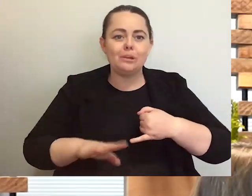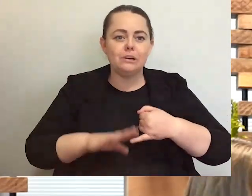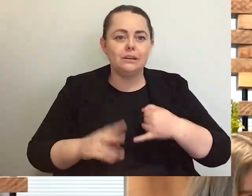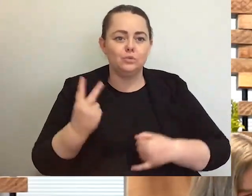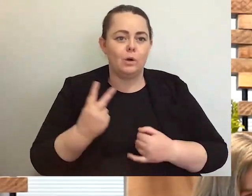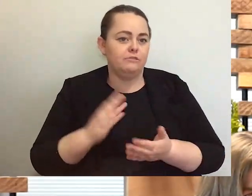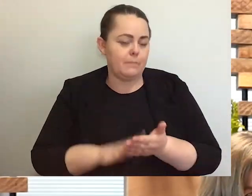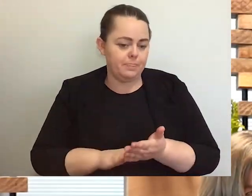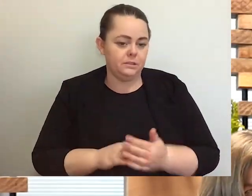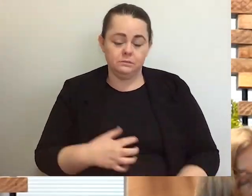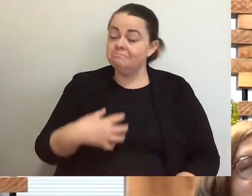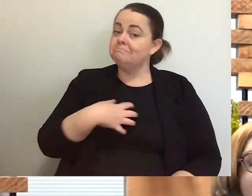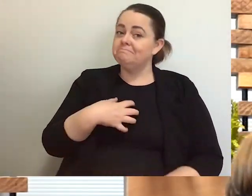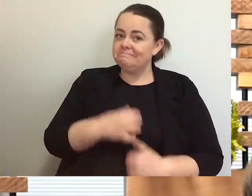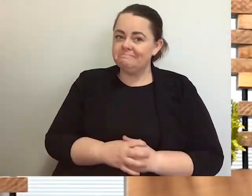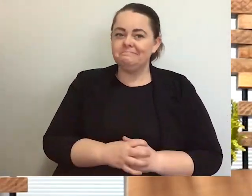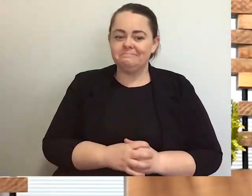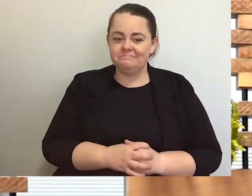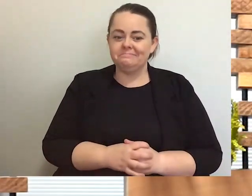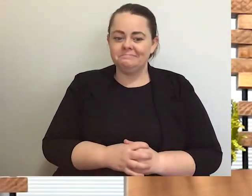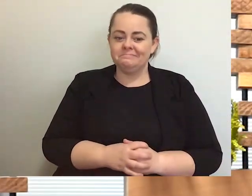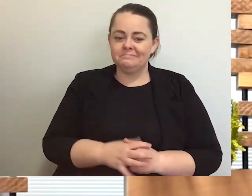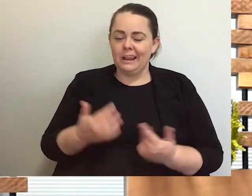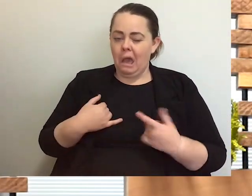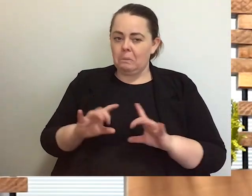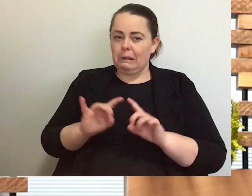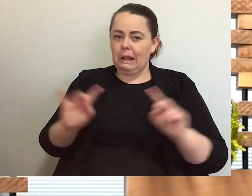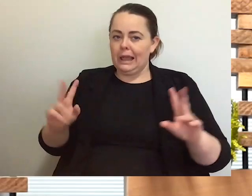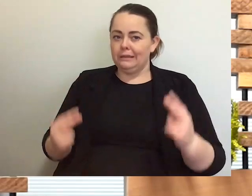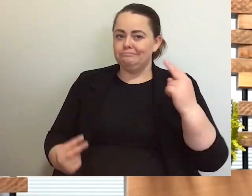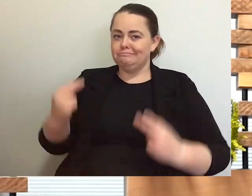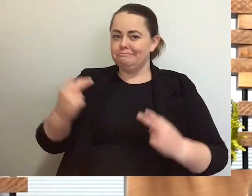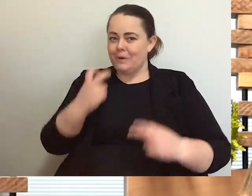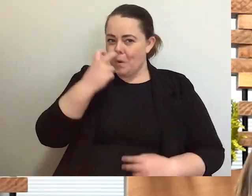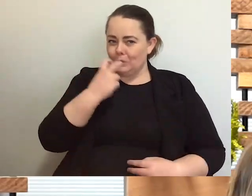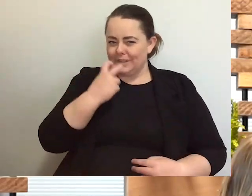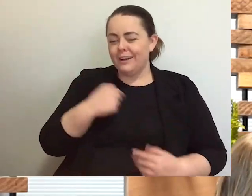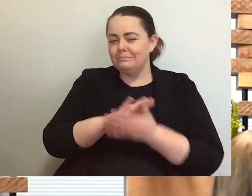Oh, well clearly as a woman who's been through menopause, I'm quite interested in this process,